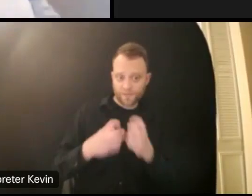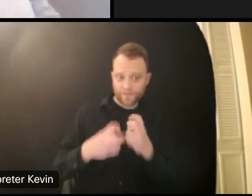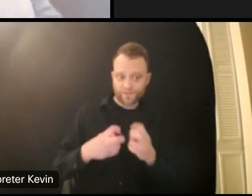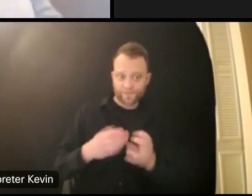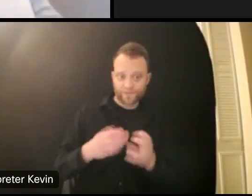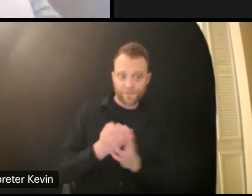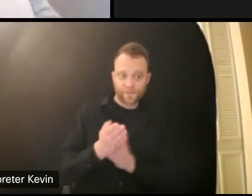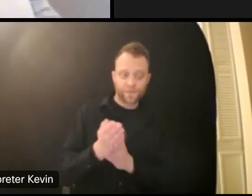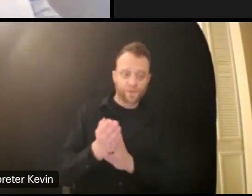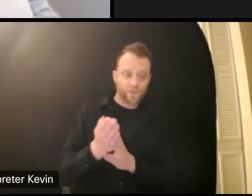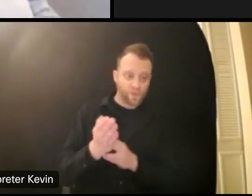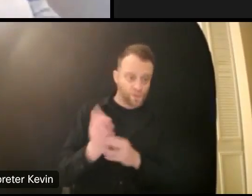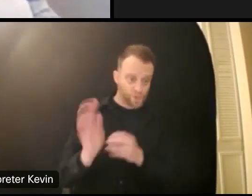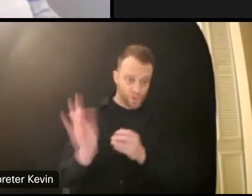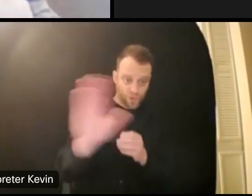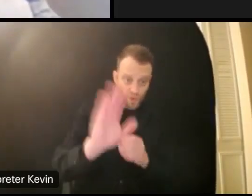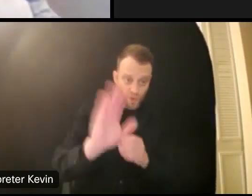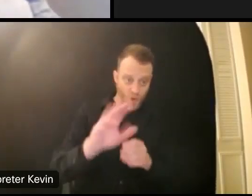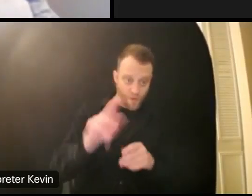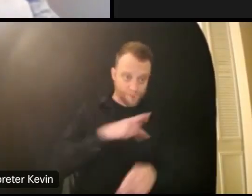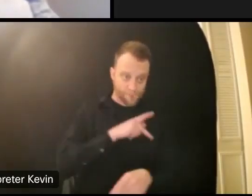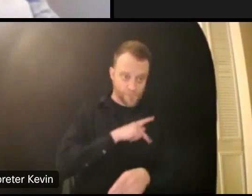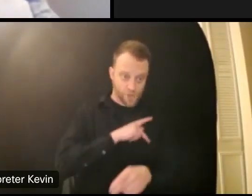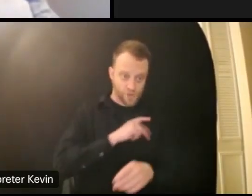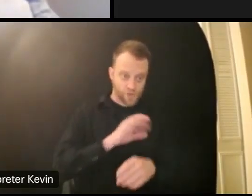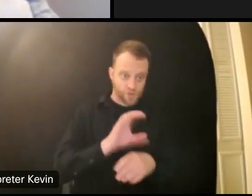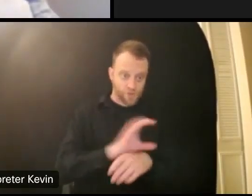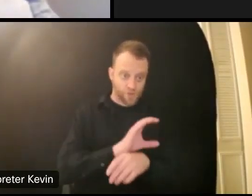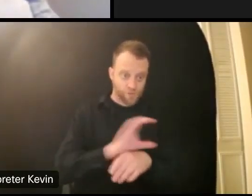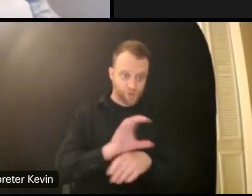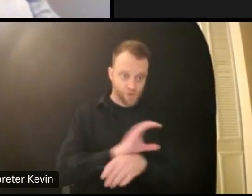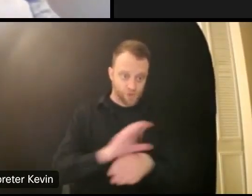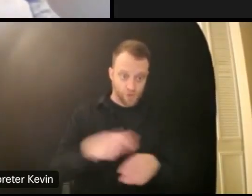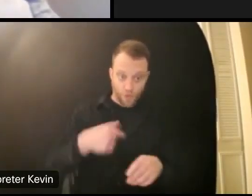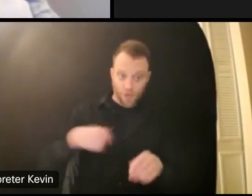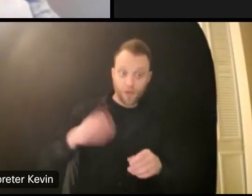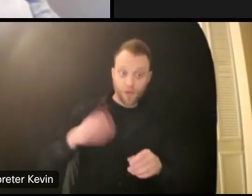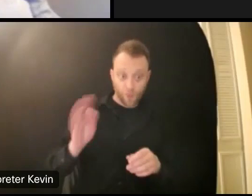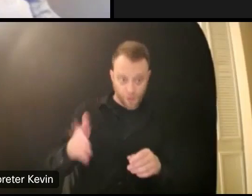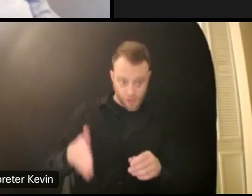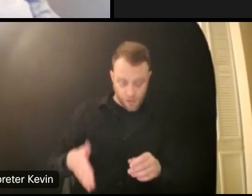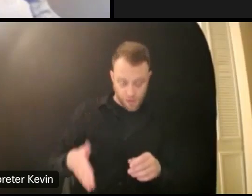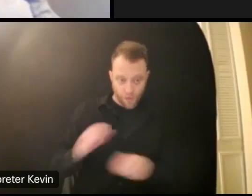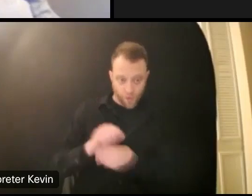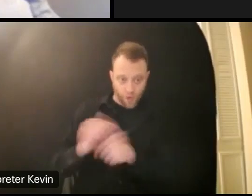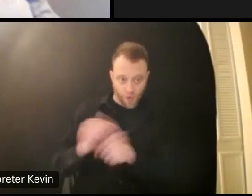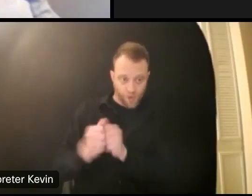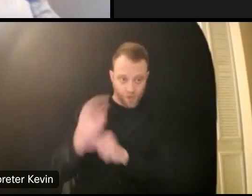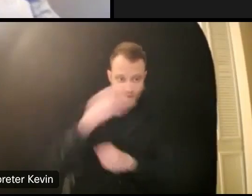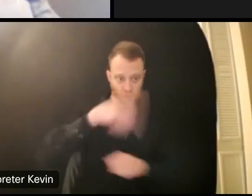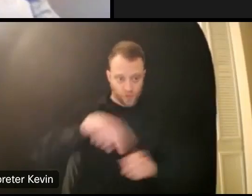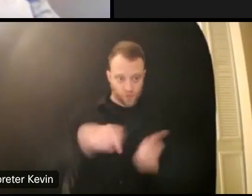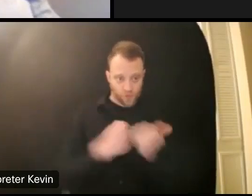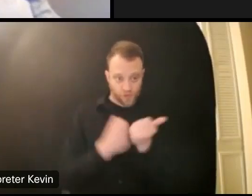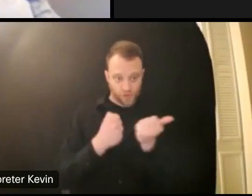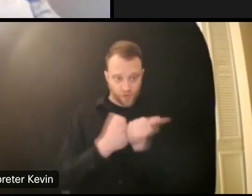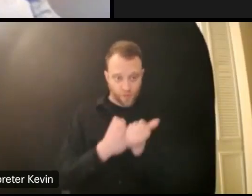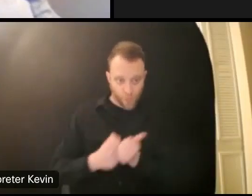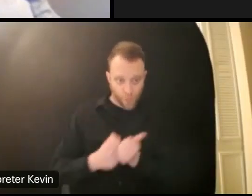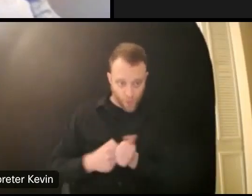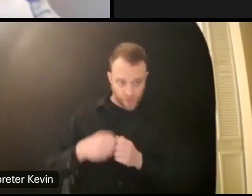portal. So we will work with everyone to hopefully troubleshoot all of those and then the last thing